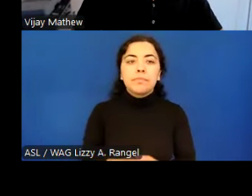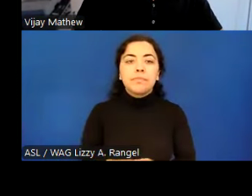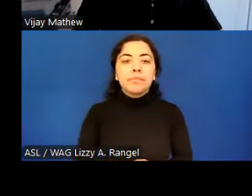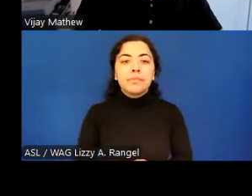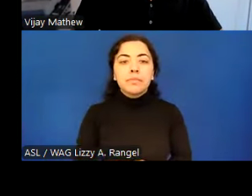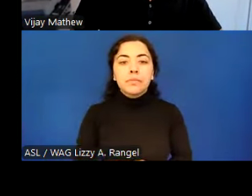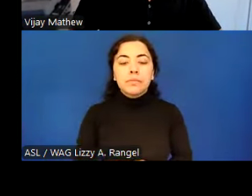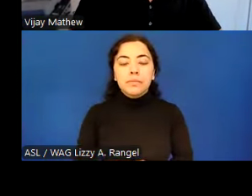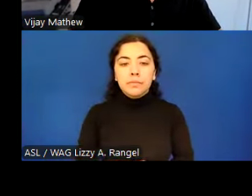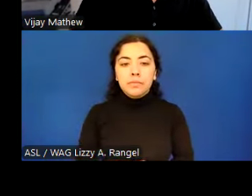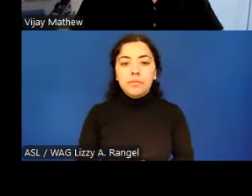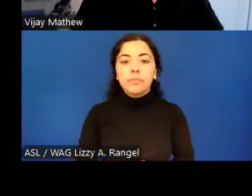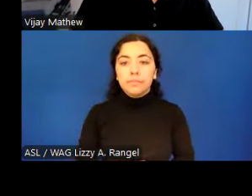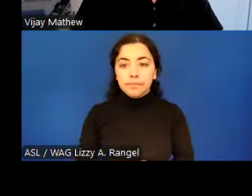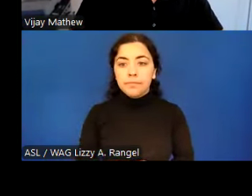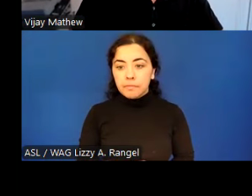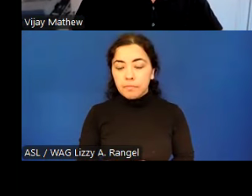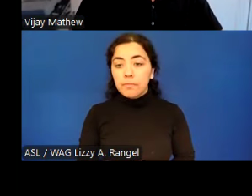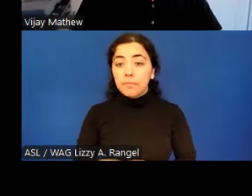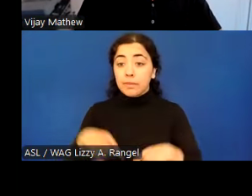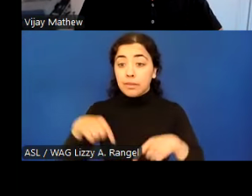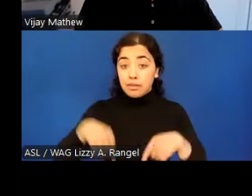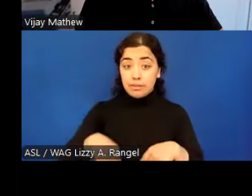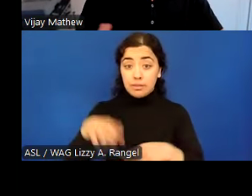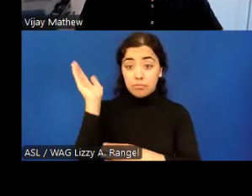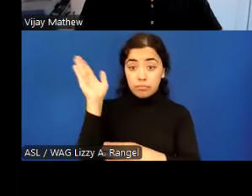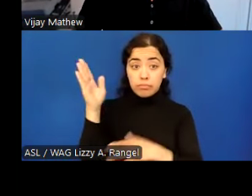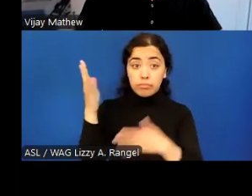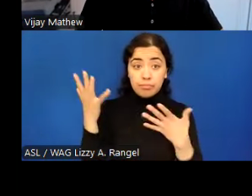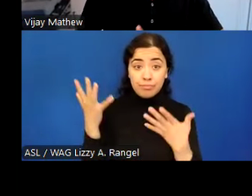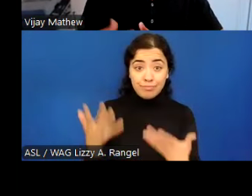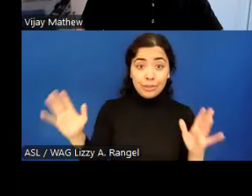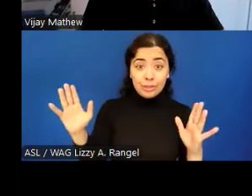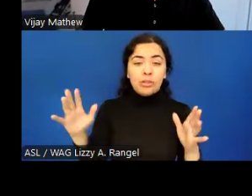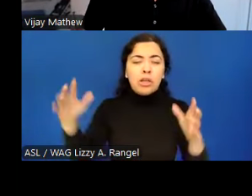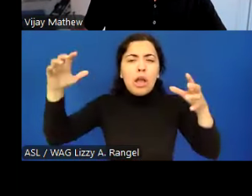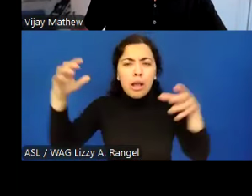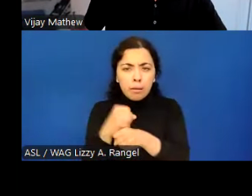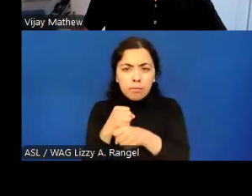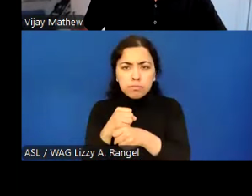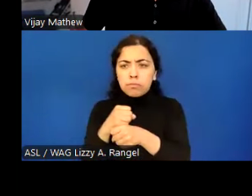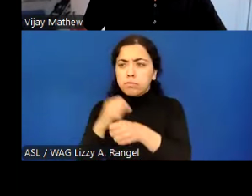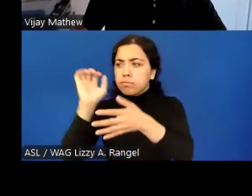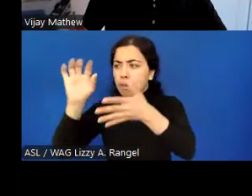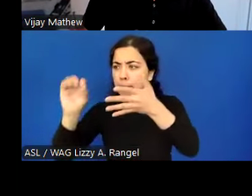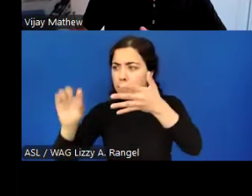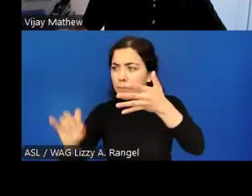send you a summary document of what was covered in this webinar with links to resources or any